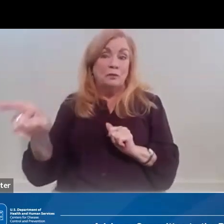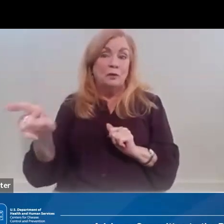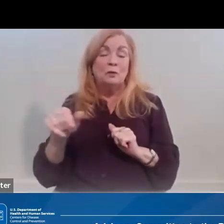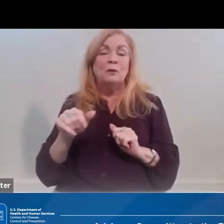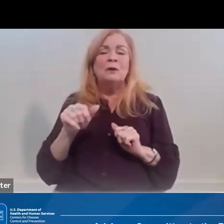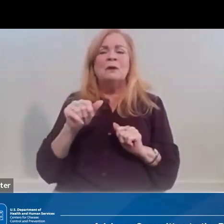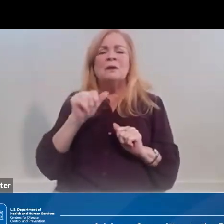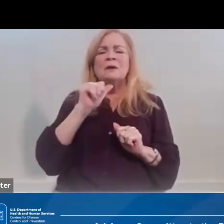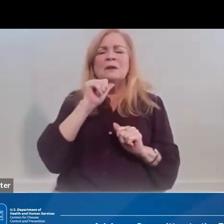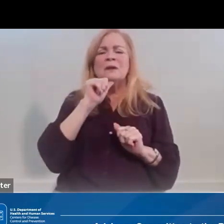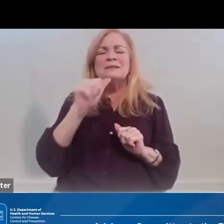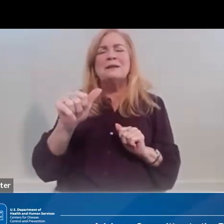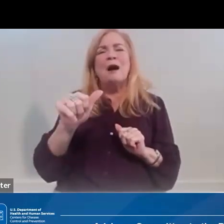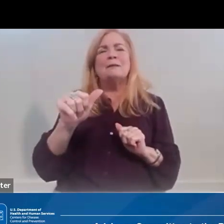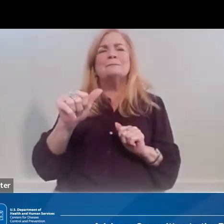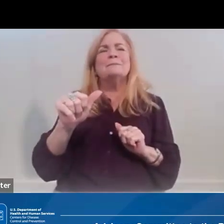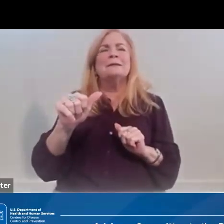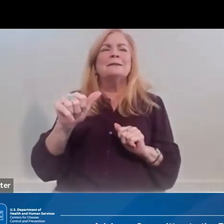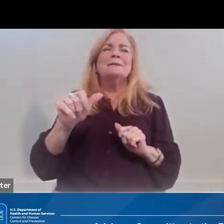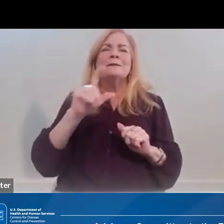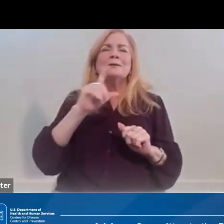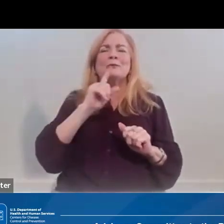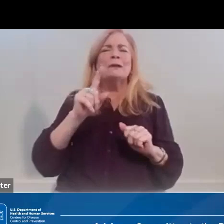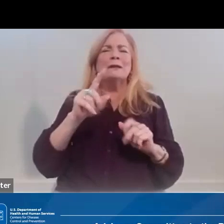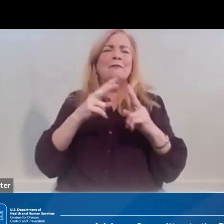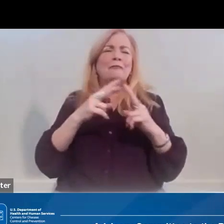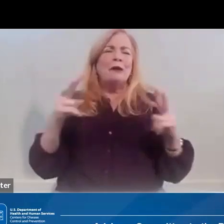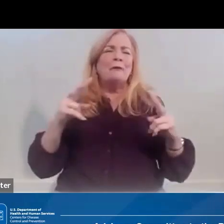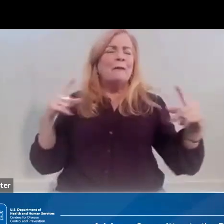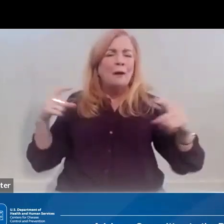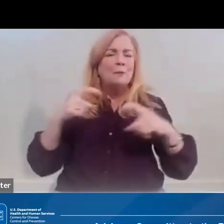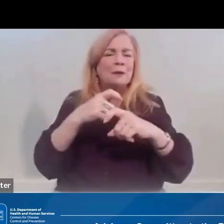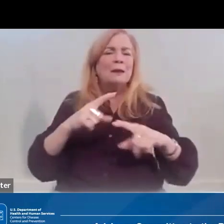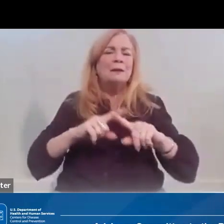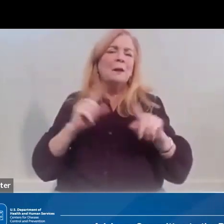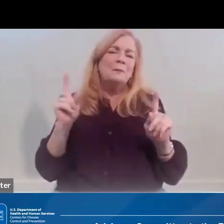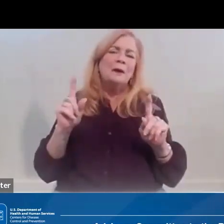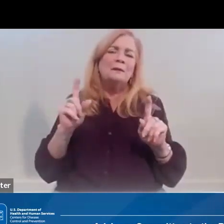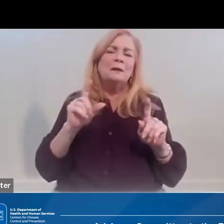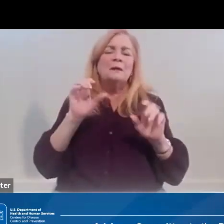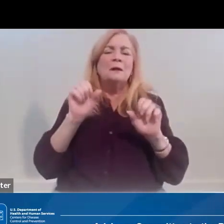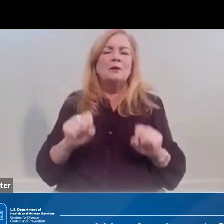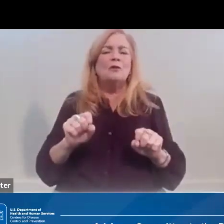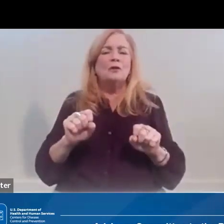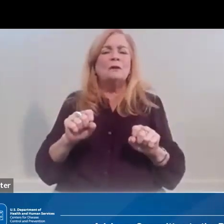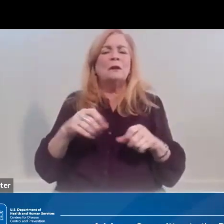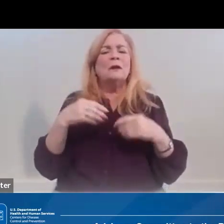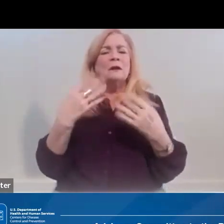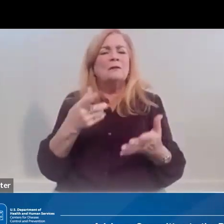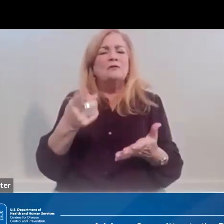it's not rocket science, but it's just seeing what kinds of competencies you'd want from an individual to perform to really demonstrate good equity skills